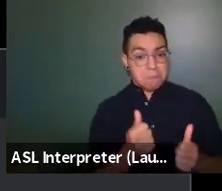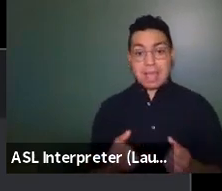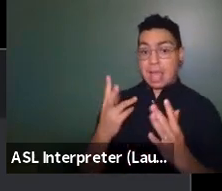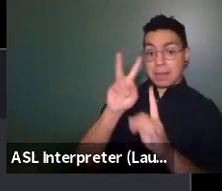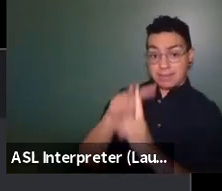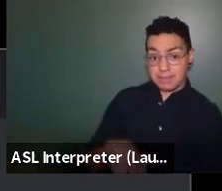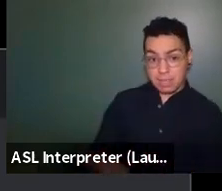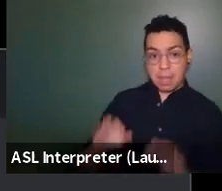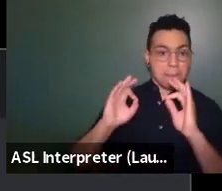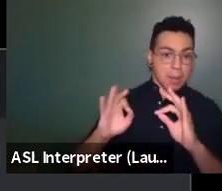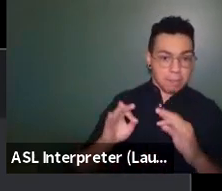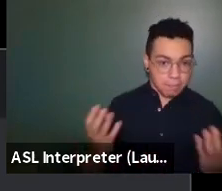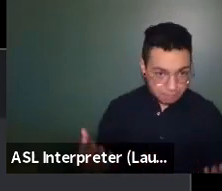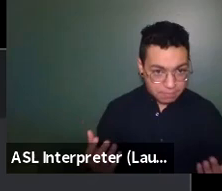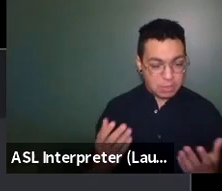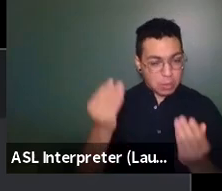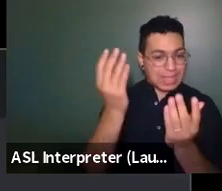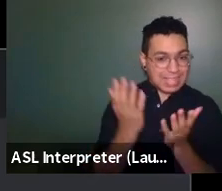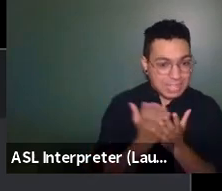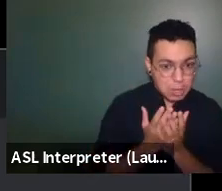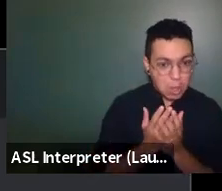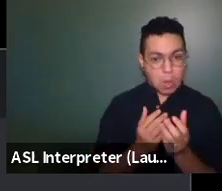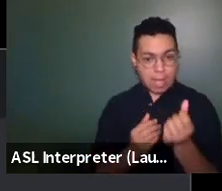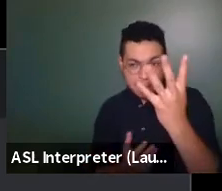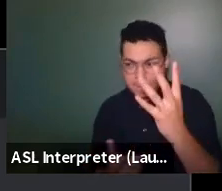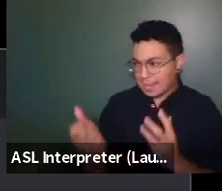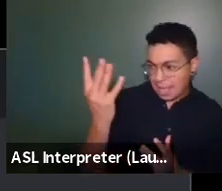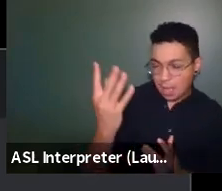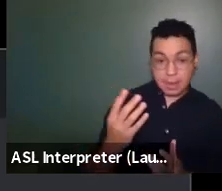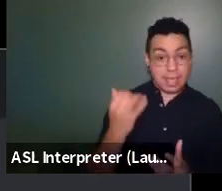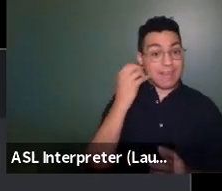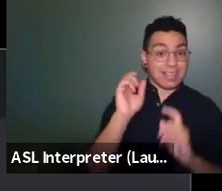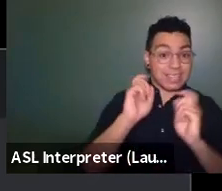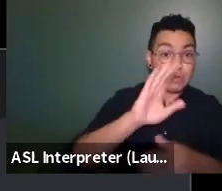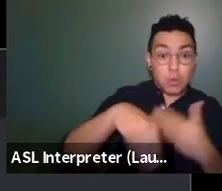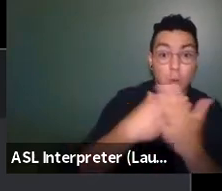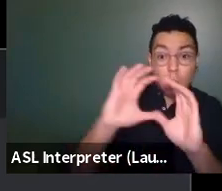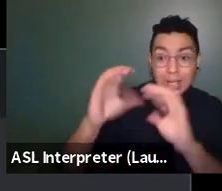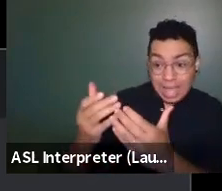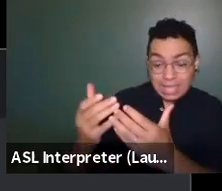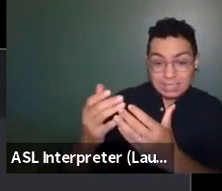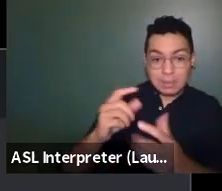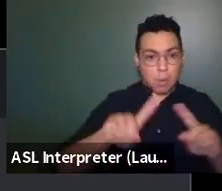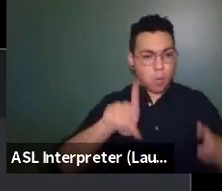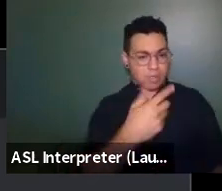ESD 112 - Katherine Livick: give me that kind of heads up display off I assign this to the whole class and five people turned it in. Maybe I need to take some action.